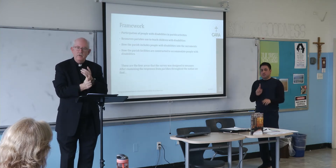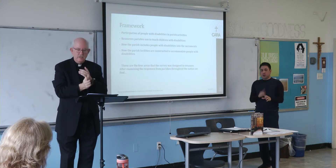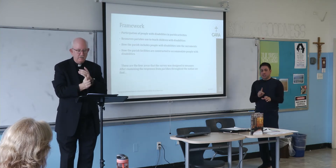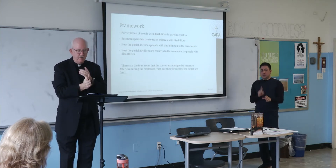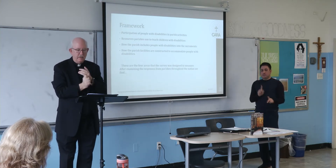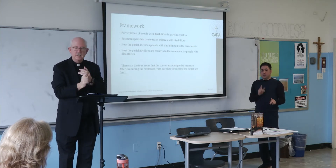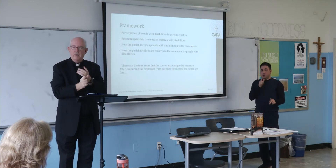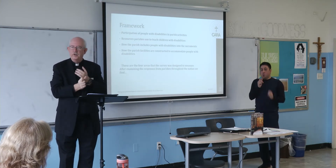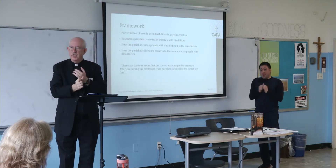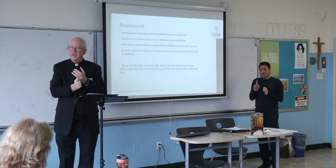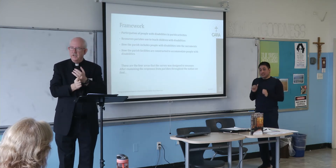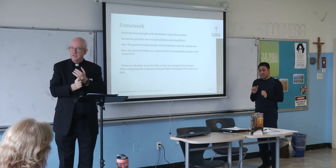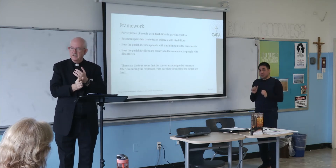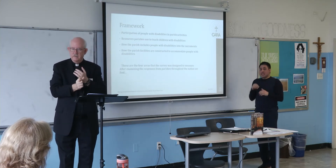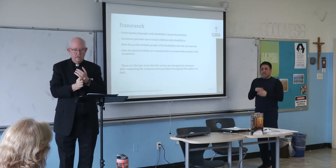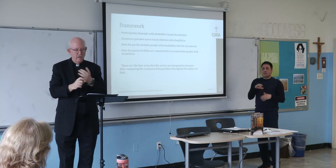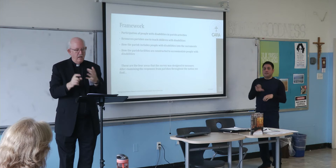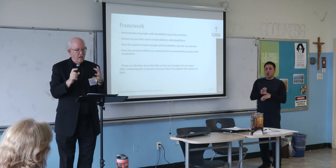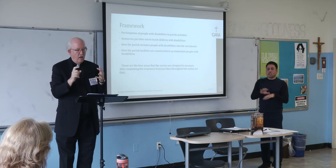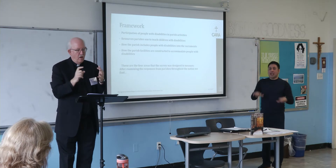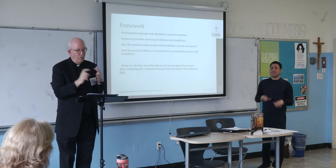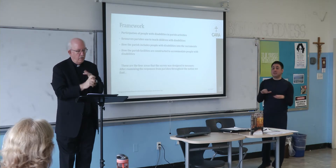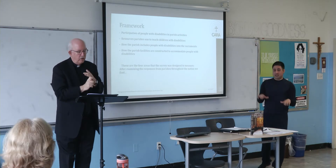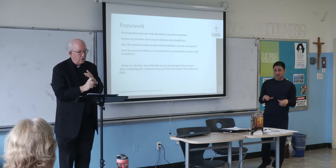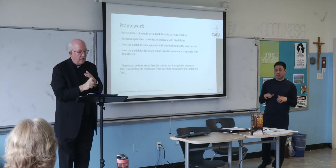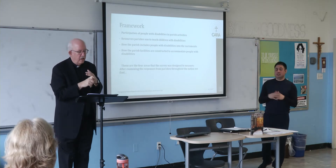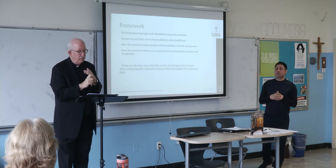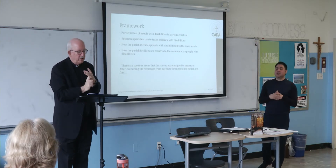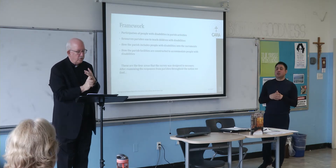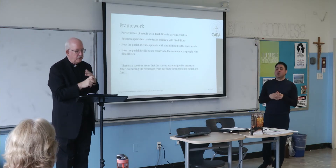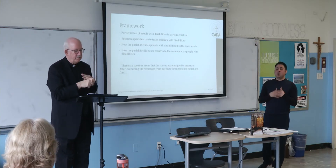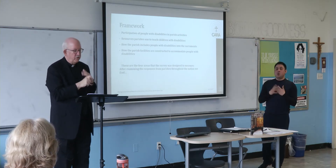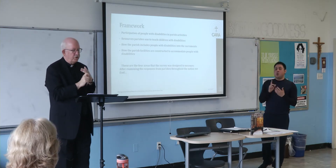disabilities in parish activities, we wanted to look at the resources parishes